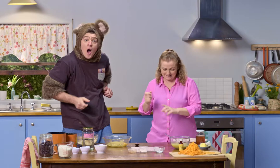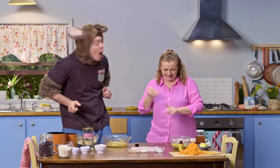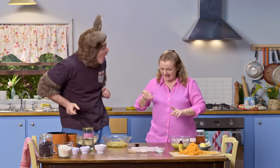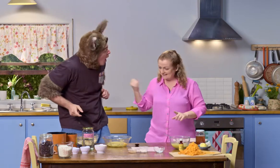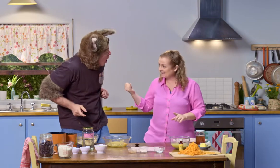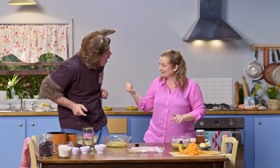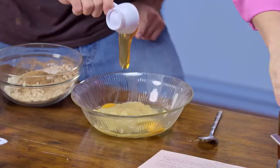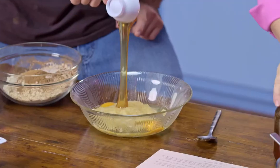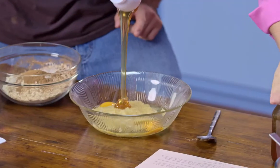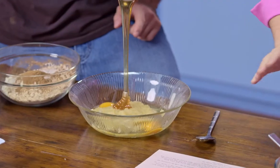We need some honey.